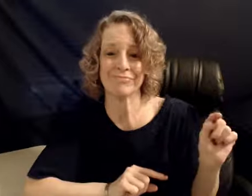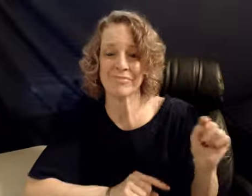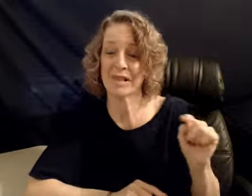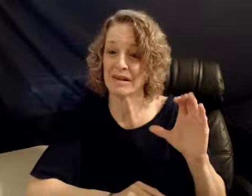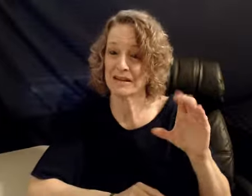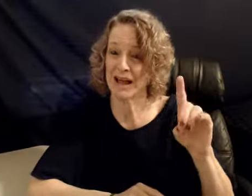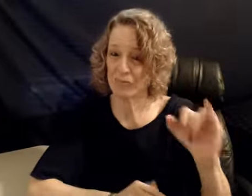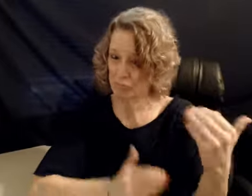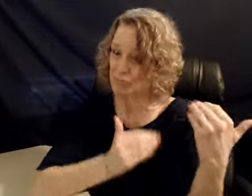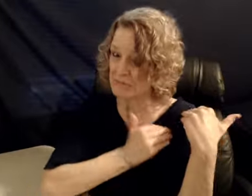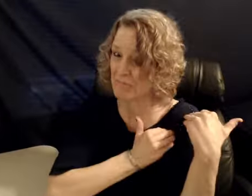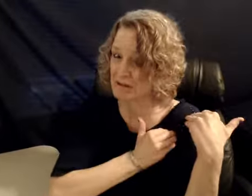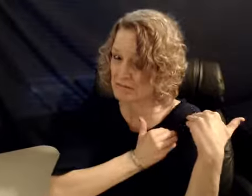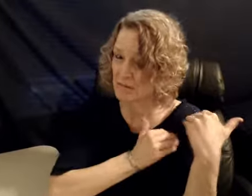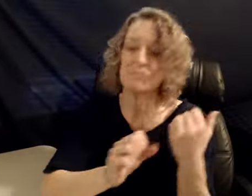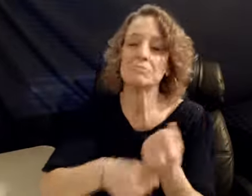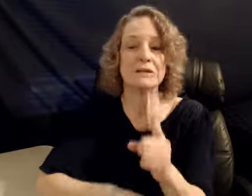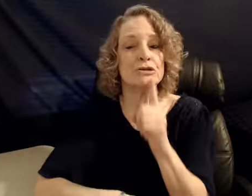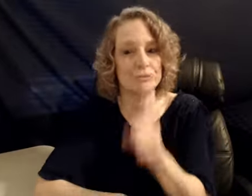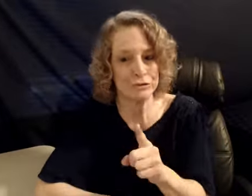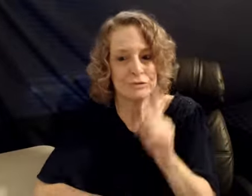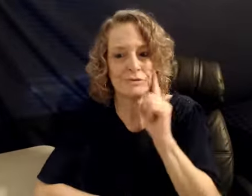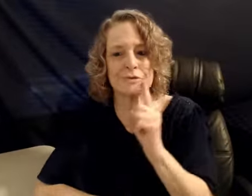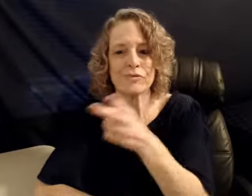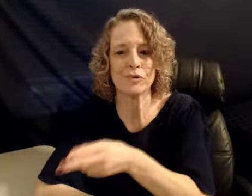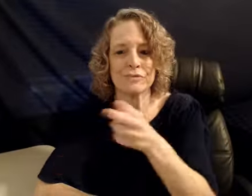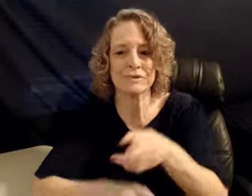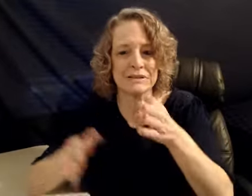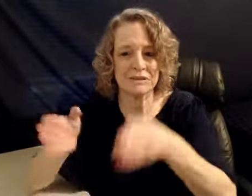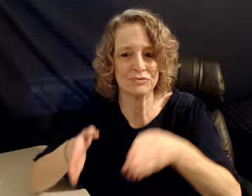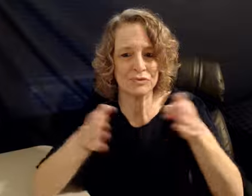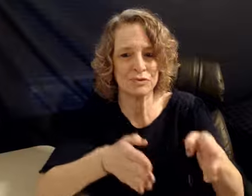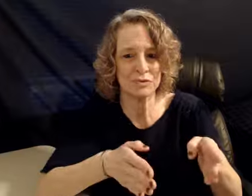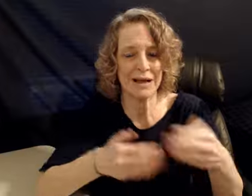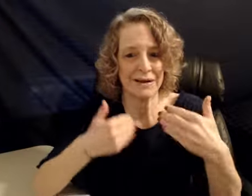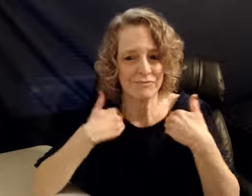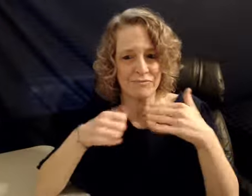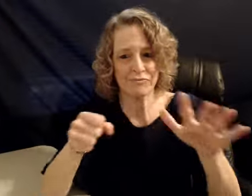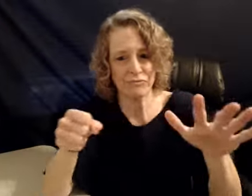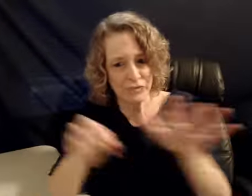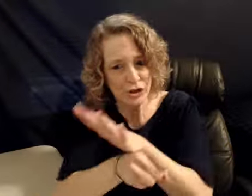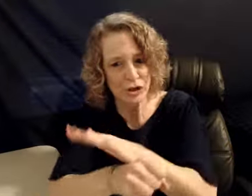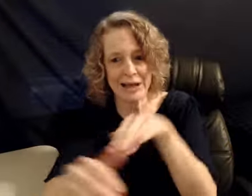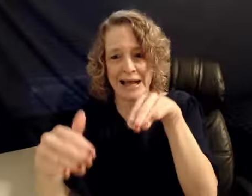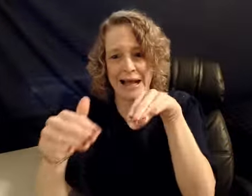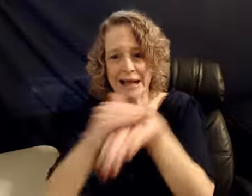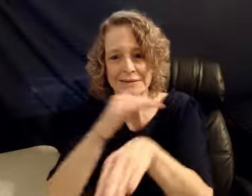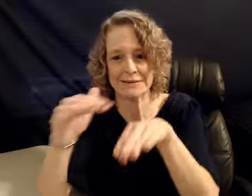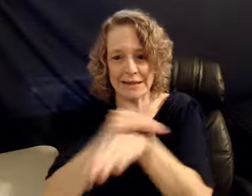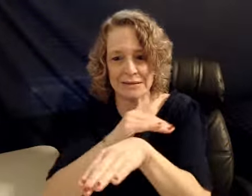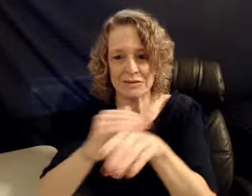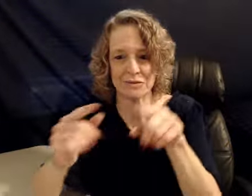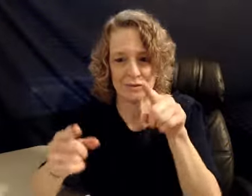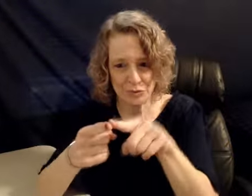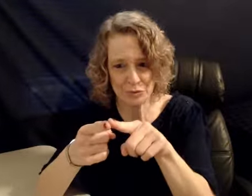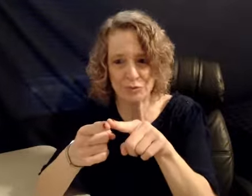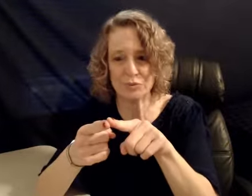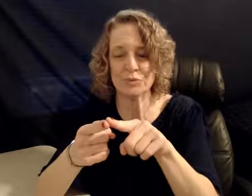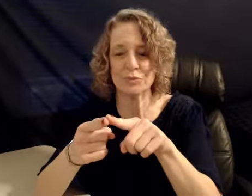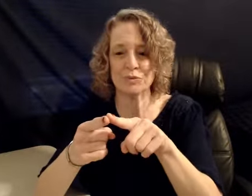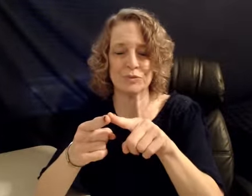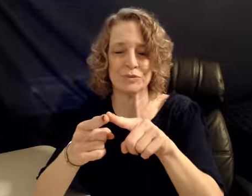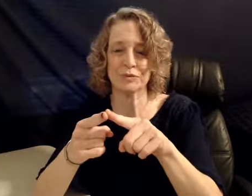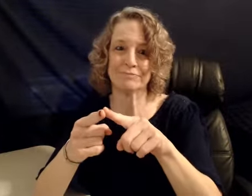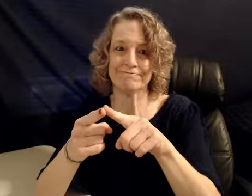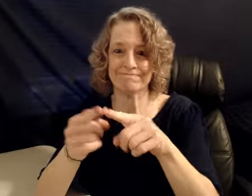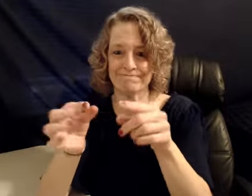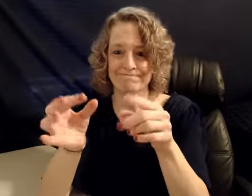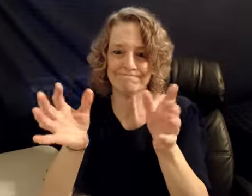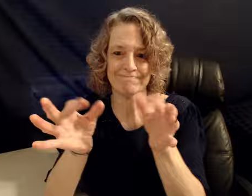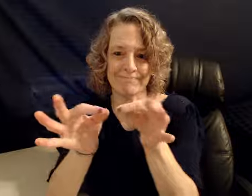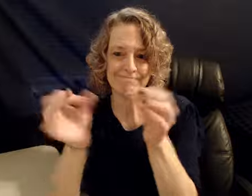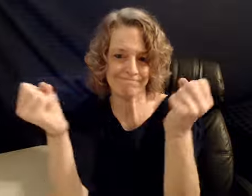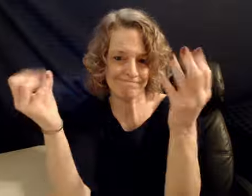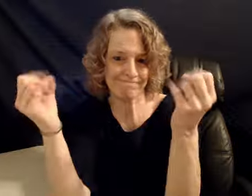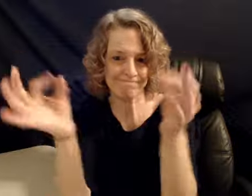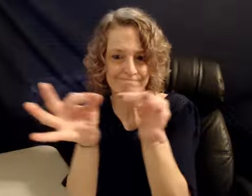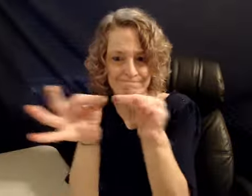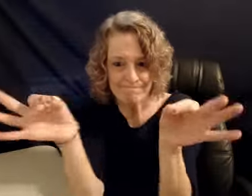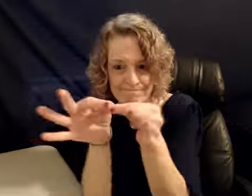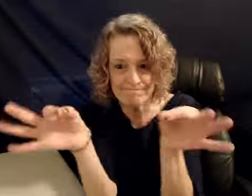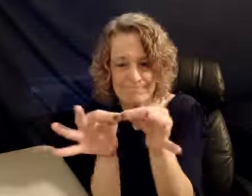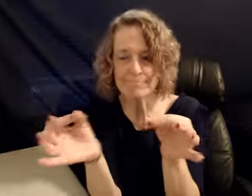CDI is responsible to make sure D/HH have full access to language,